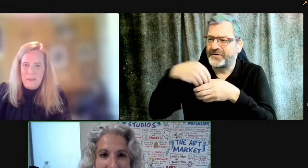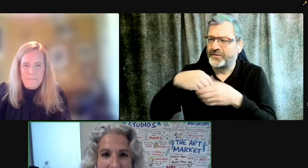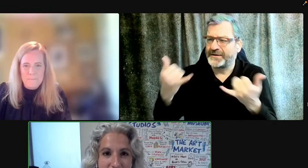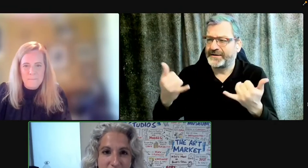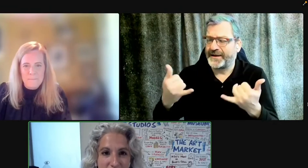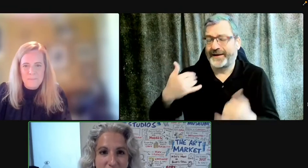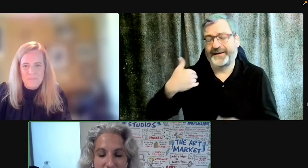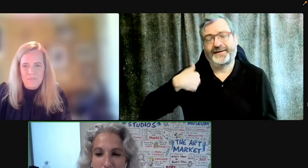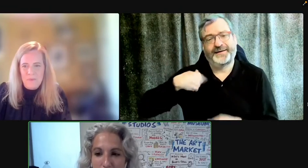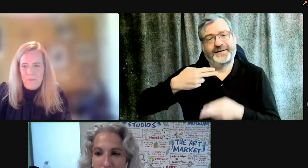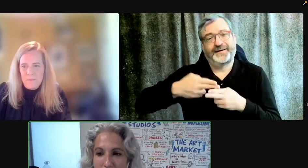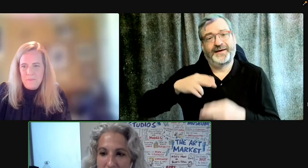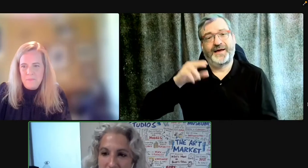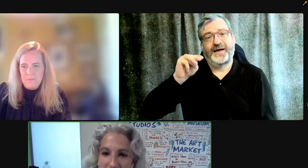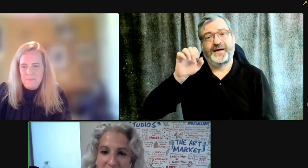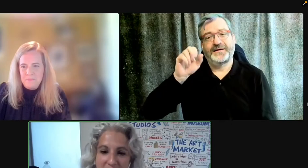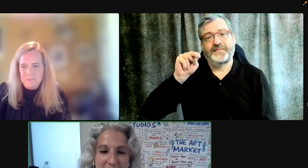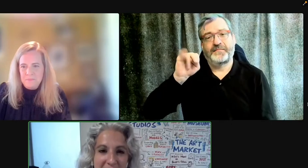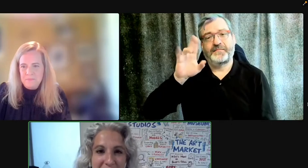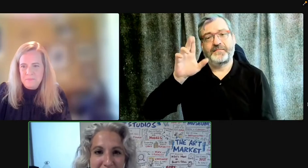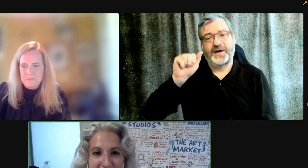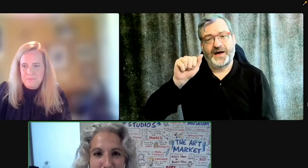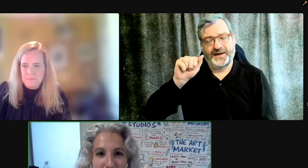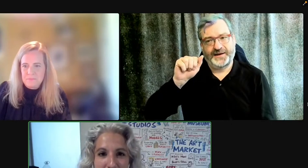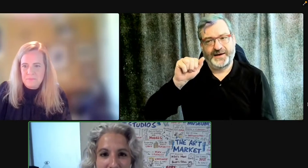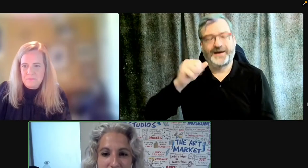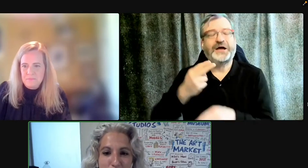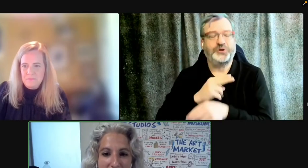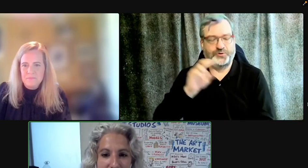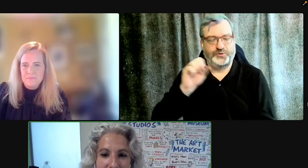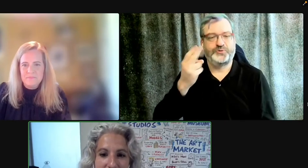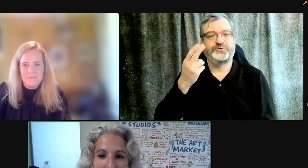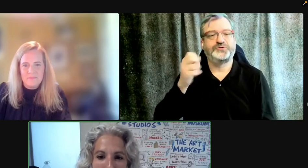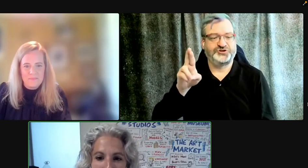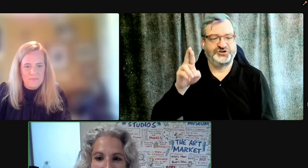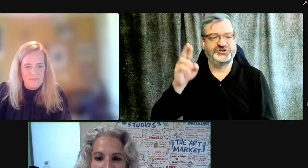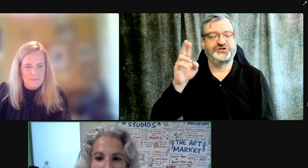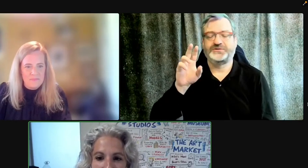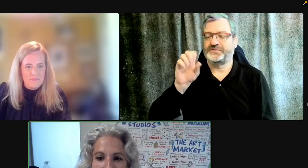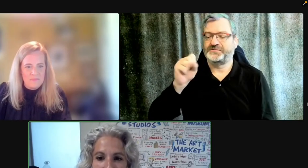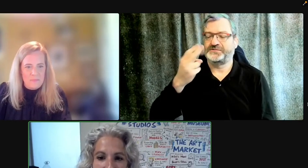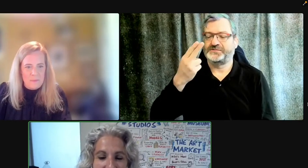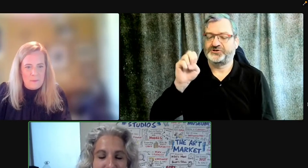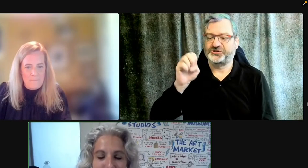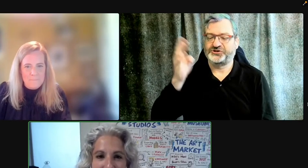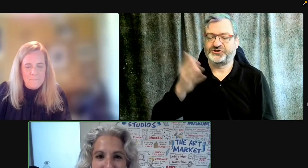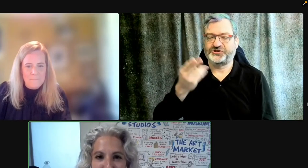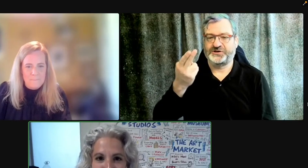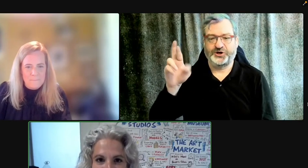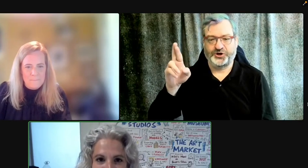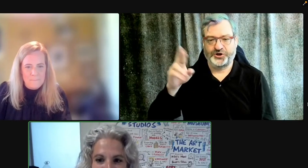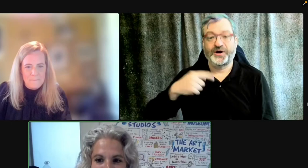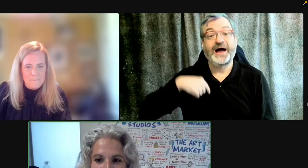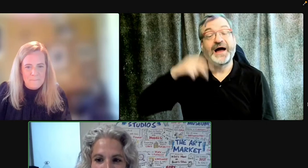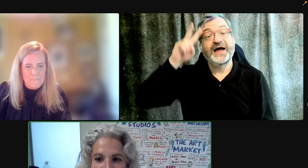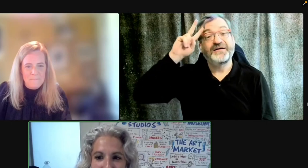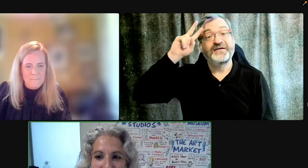I also use she her pronouns, and I am the vice President of public education Engagement and Museum Operations